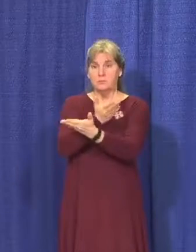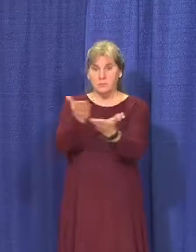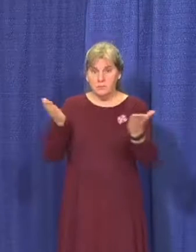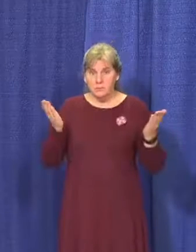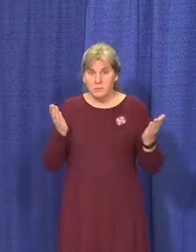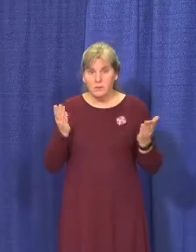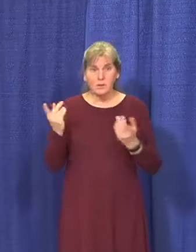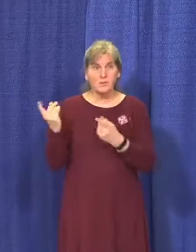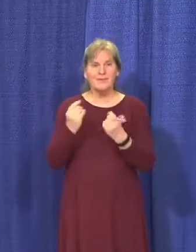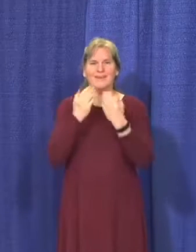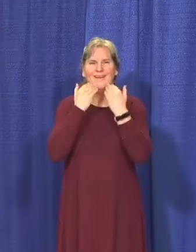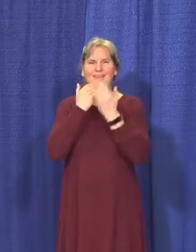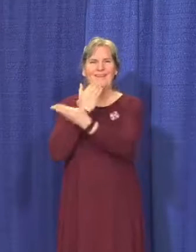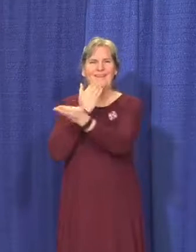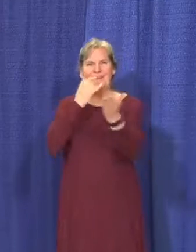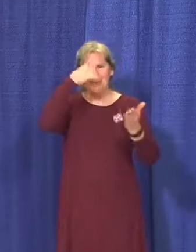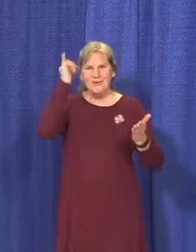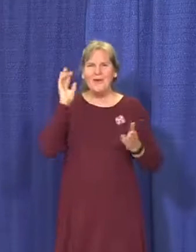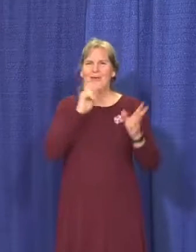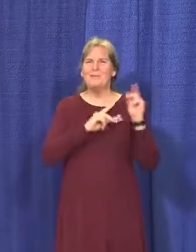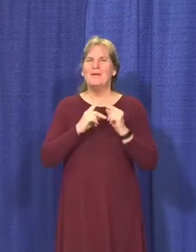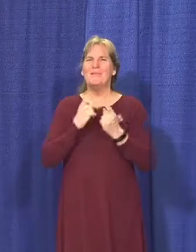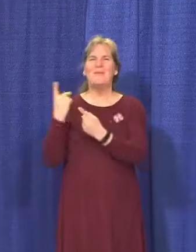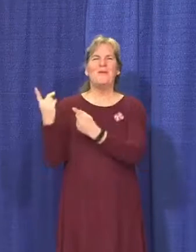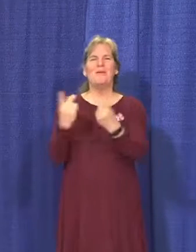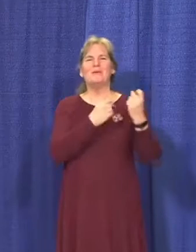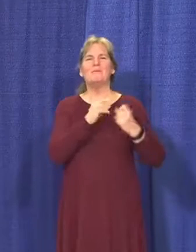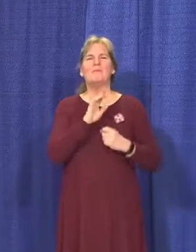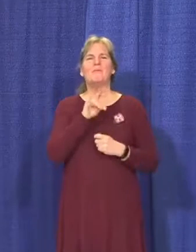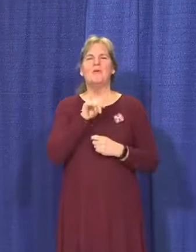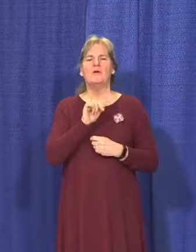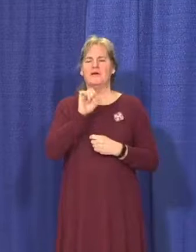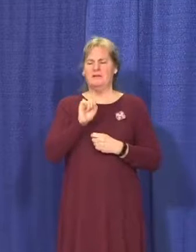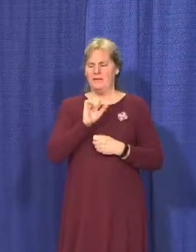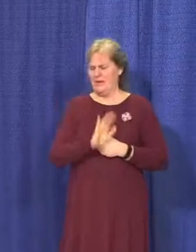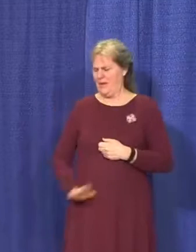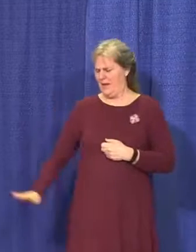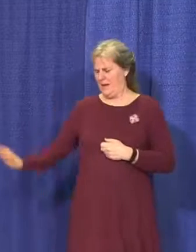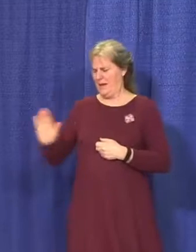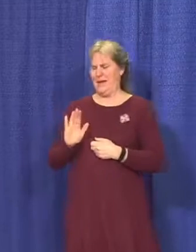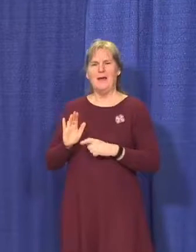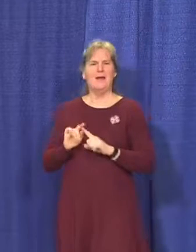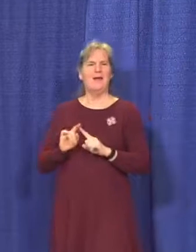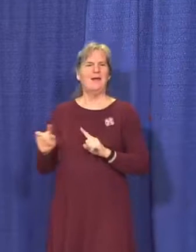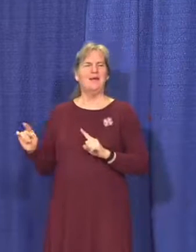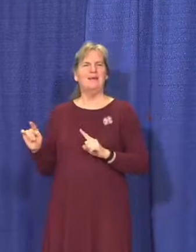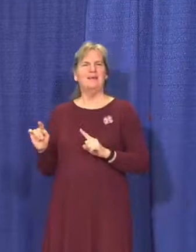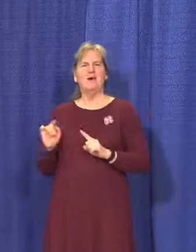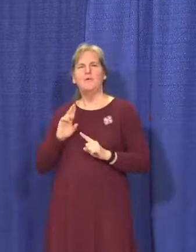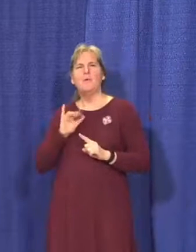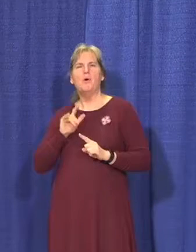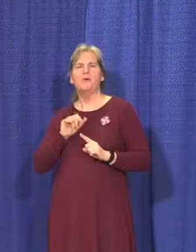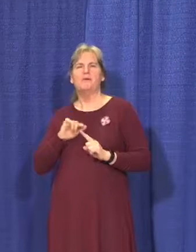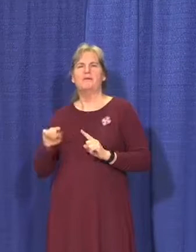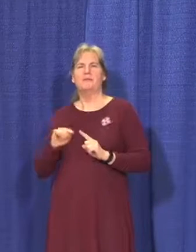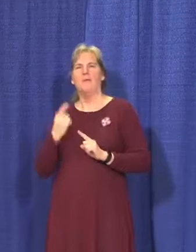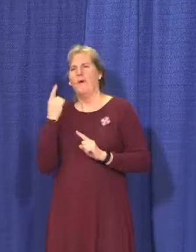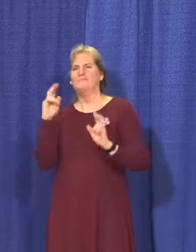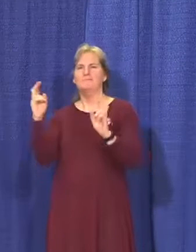out to Yukon reporters. The reporters down south, they get one topic they get to cover